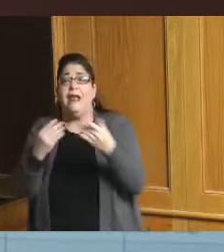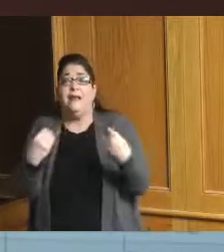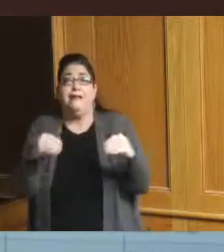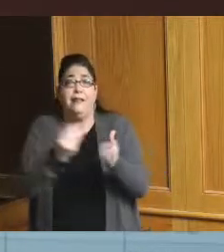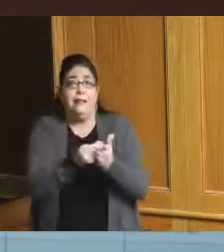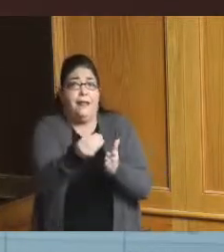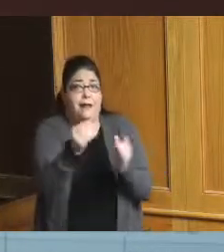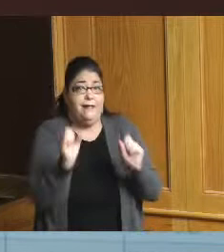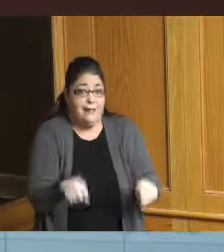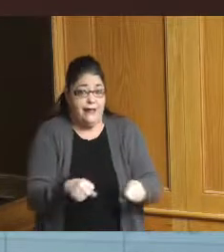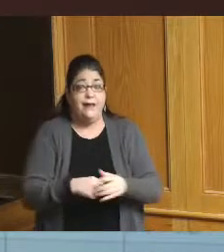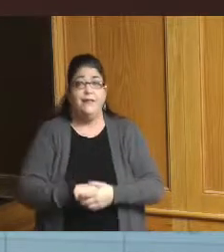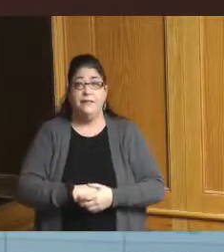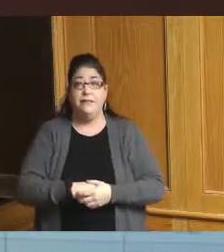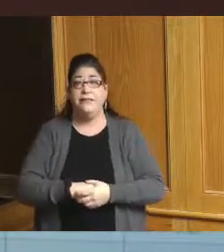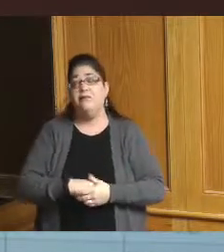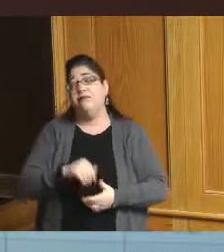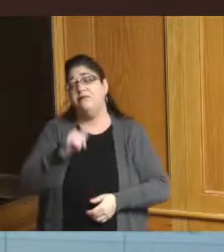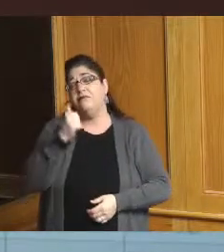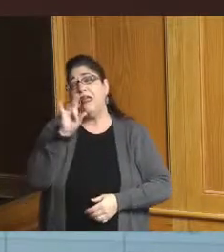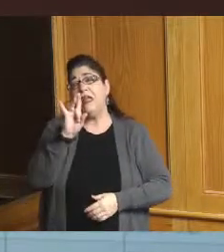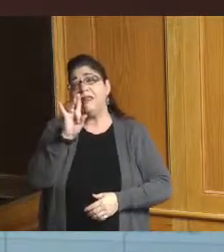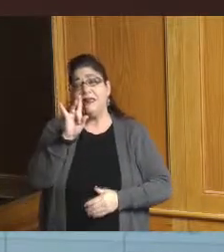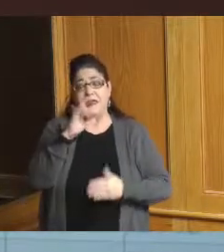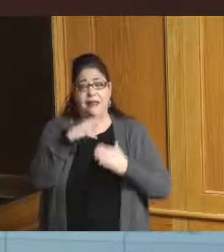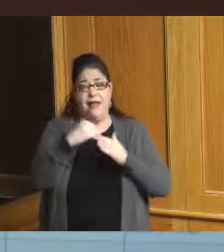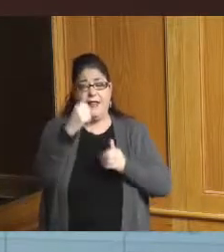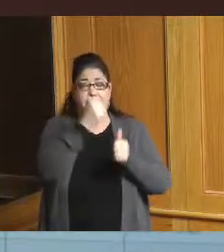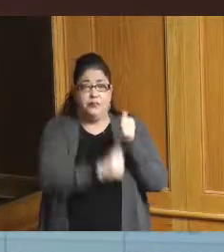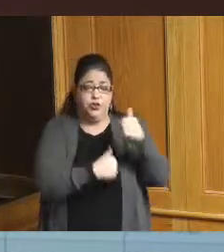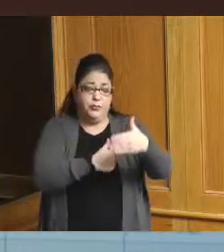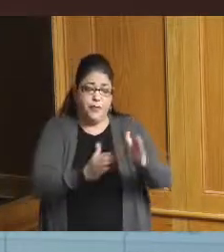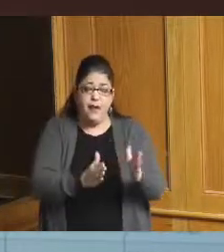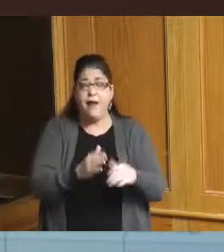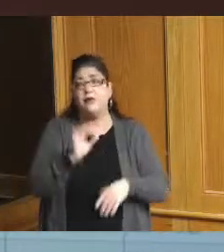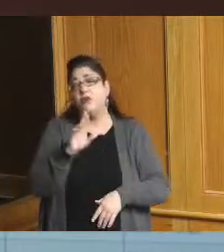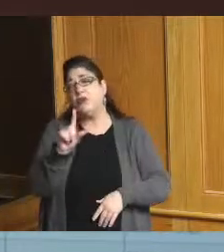much difficulty about 18 to 20 dollars per kit which isn't cheap we did also hear that the